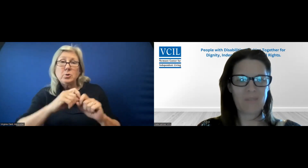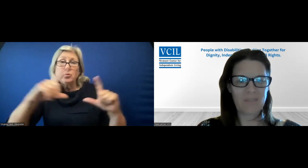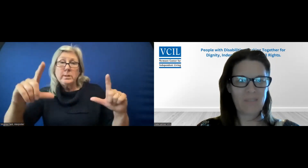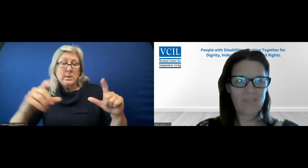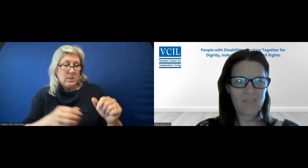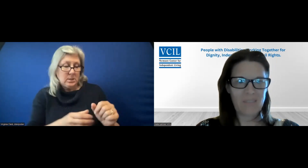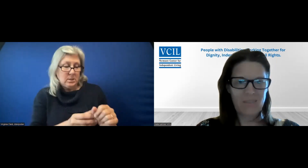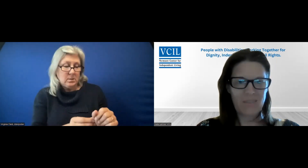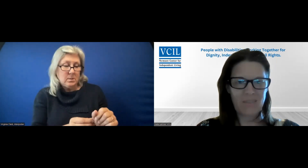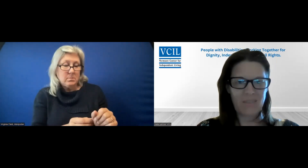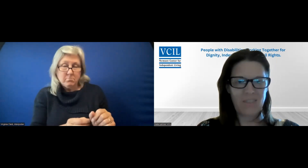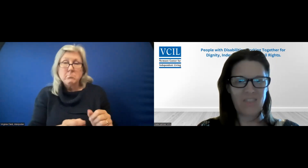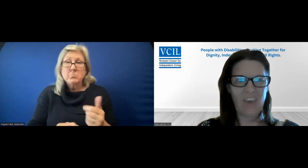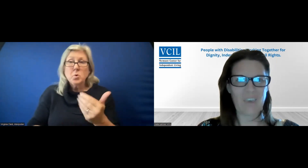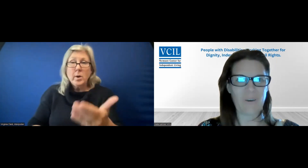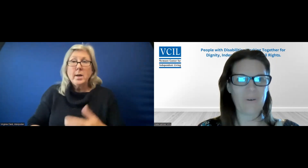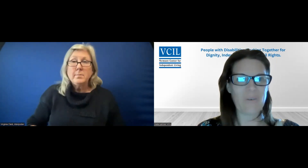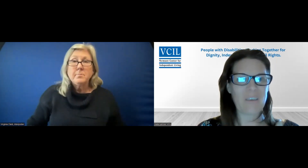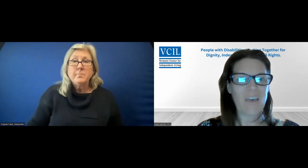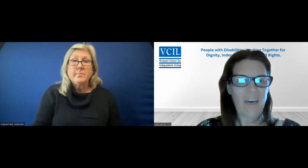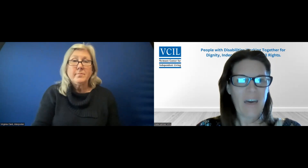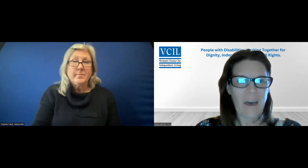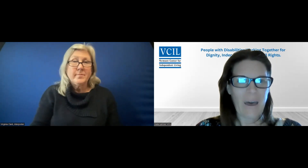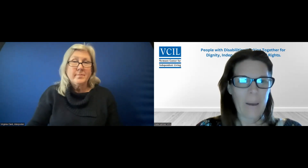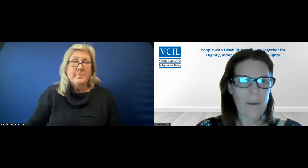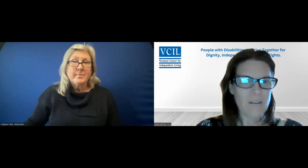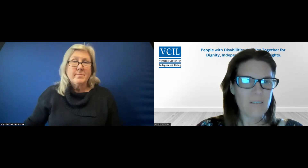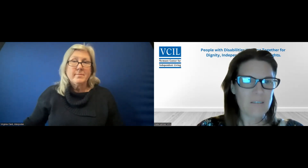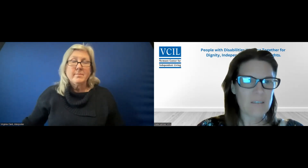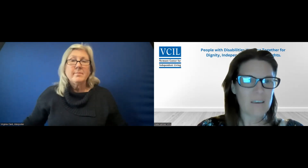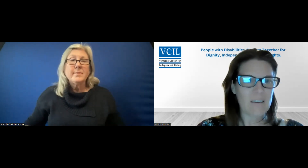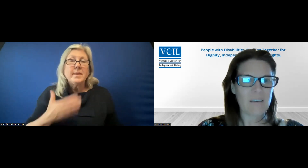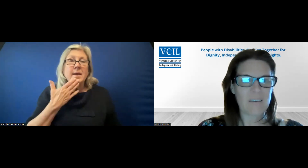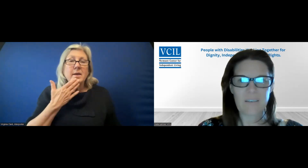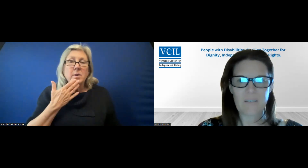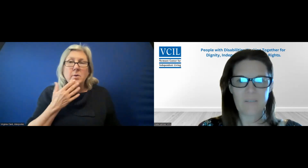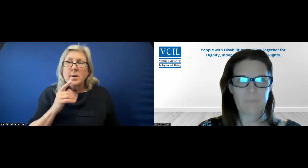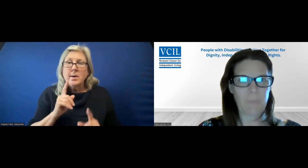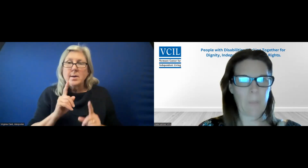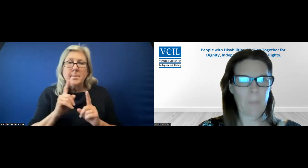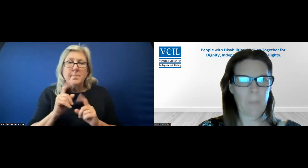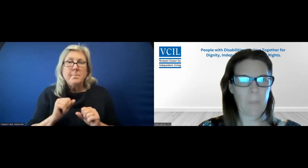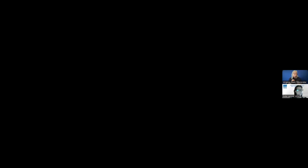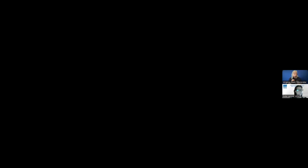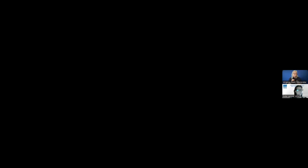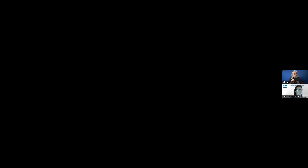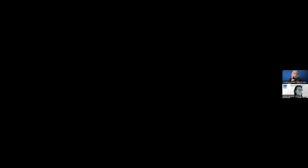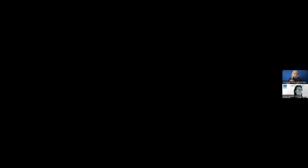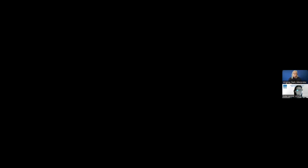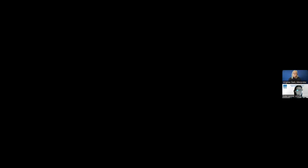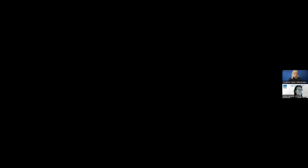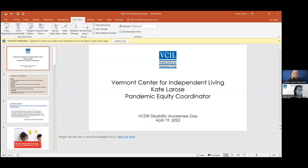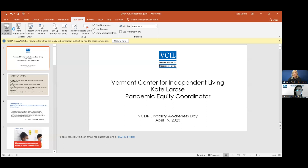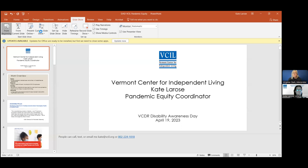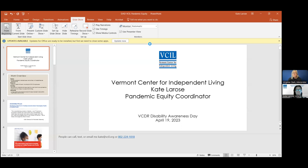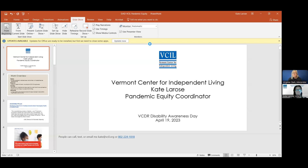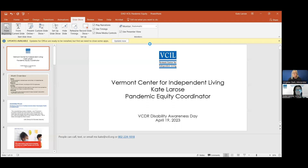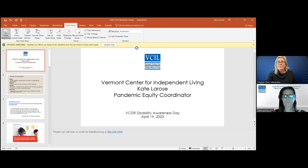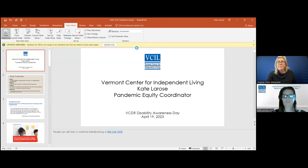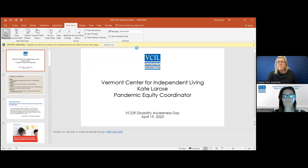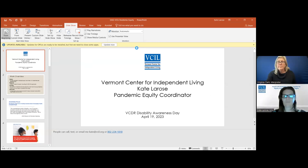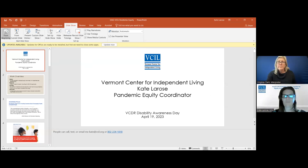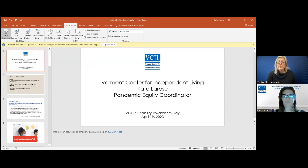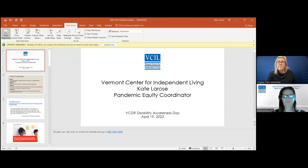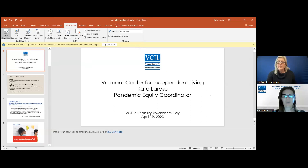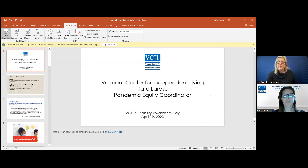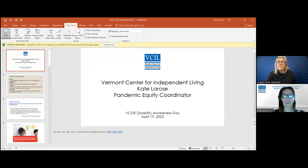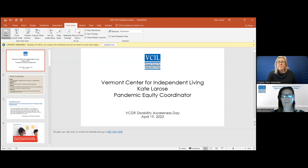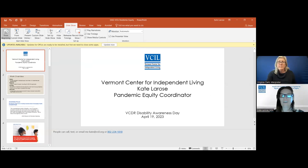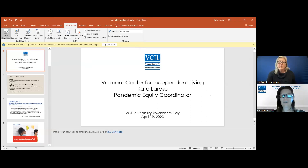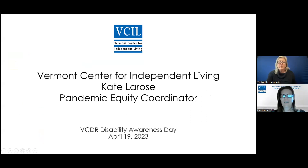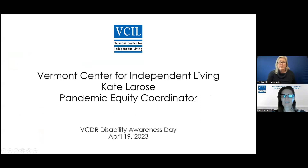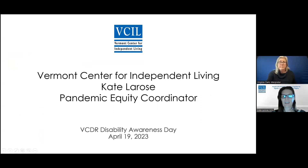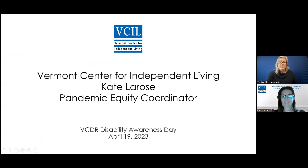Yep, go ahead. >> Thank you. Let's see here. OK. Is that